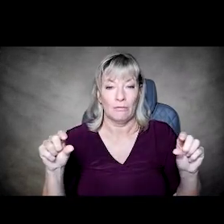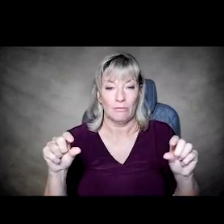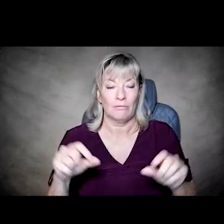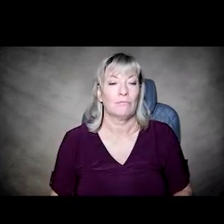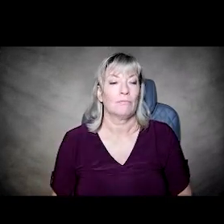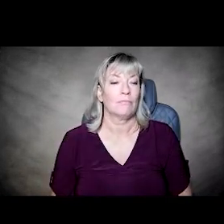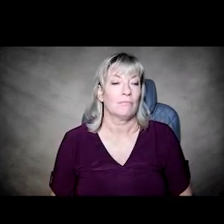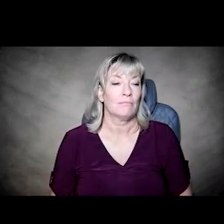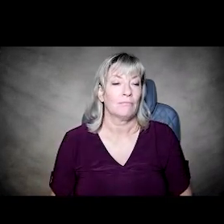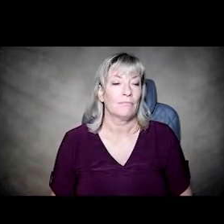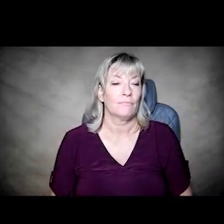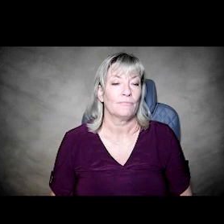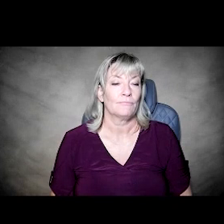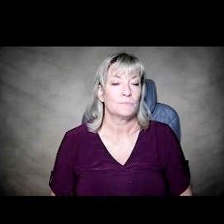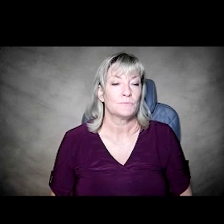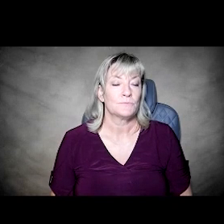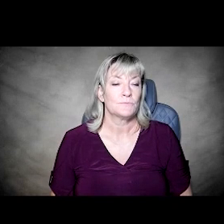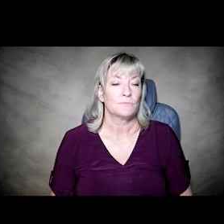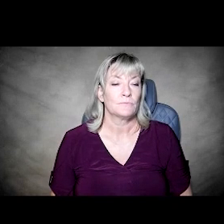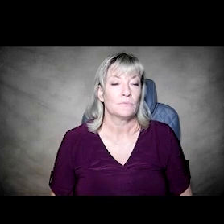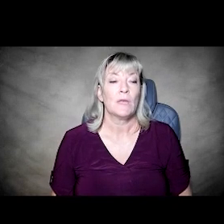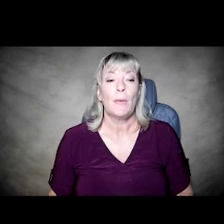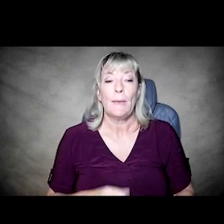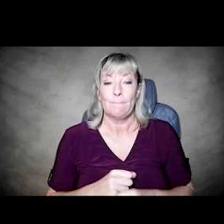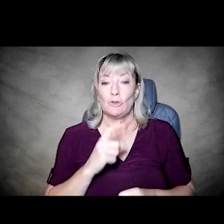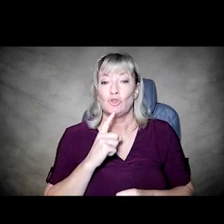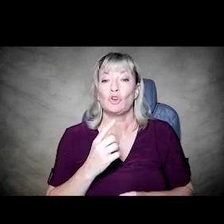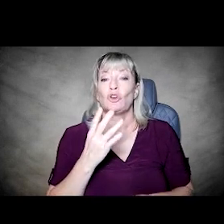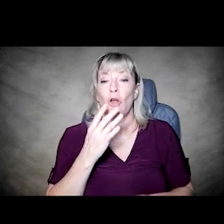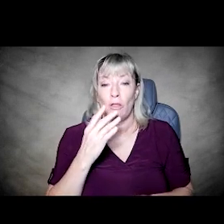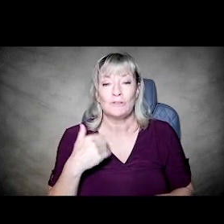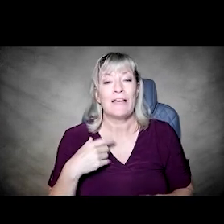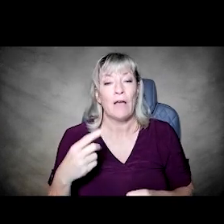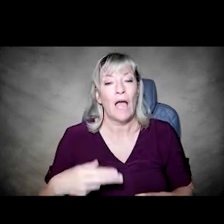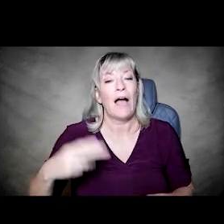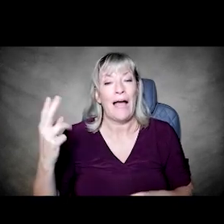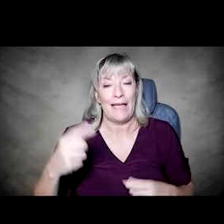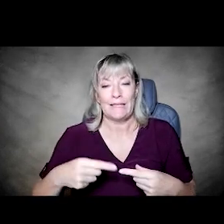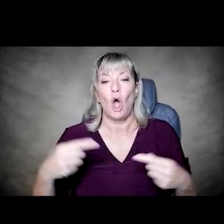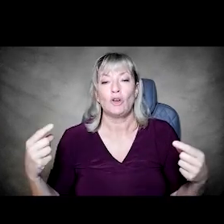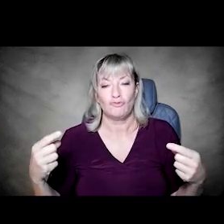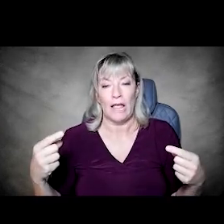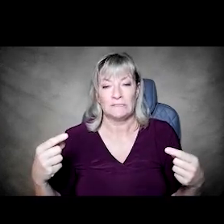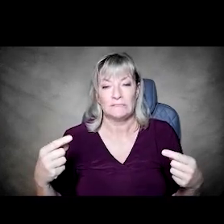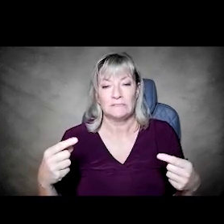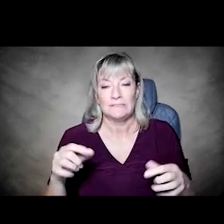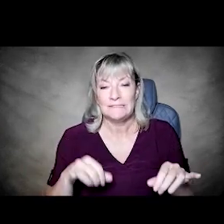Ensure colors meet high contrast standards. For those with low vision or colorblindness,